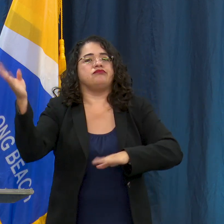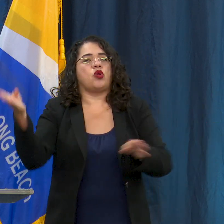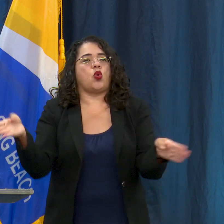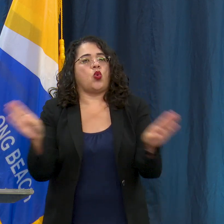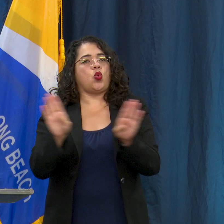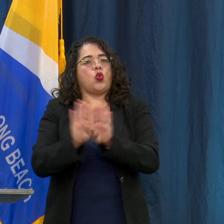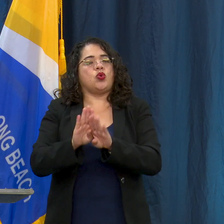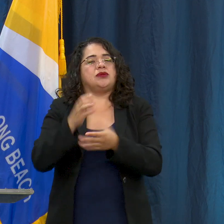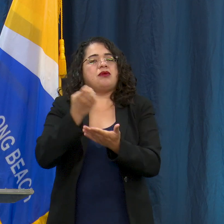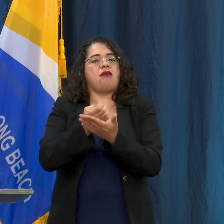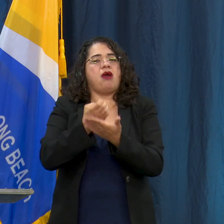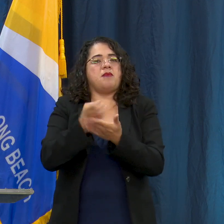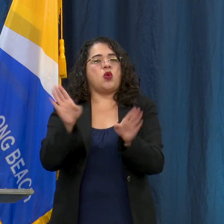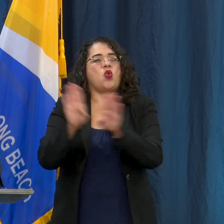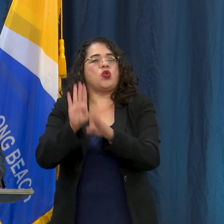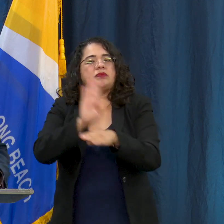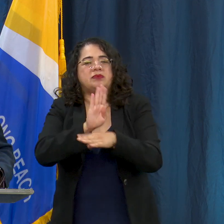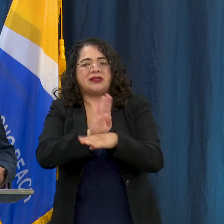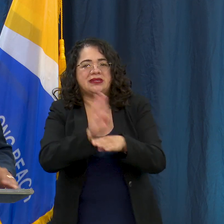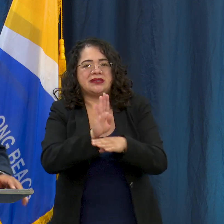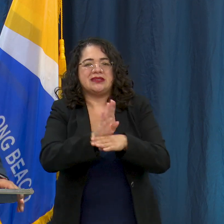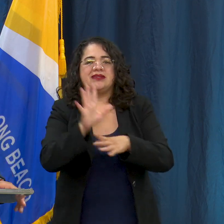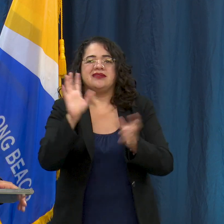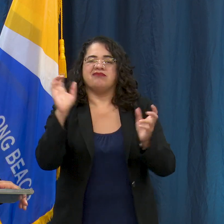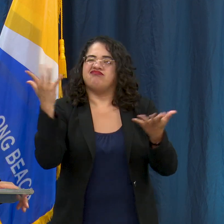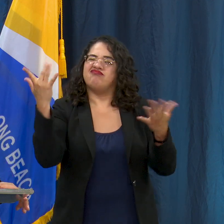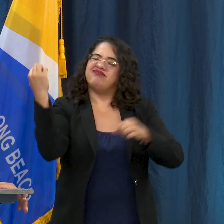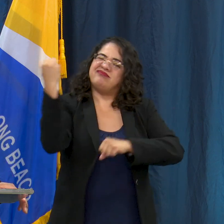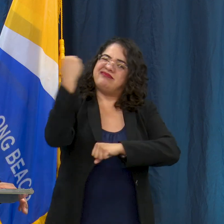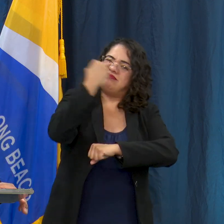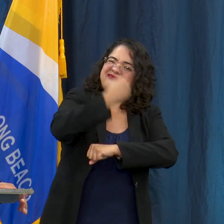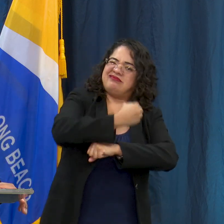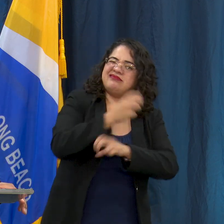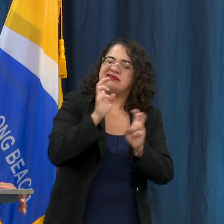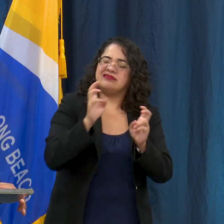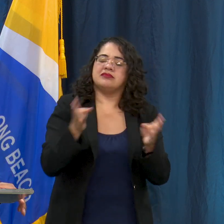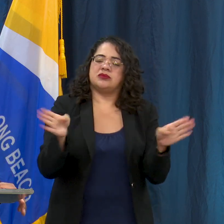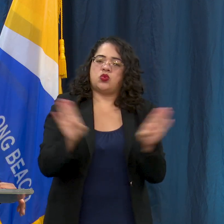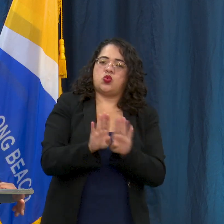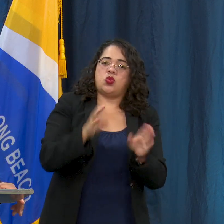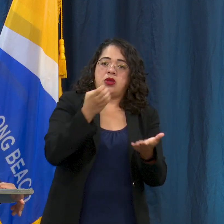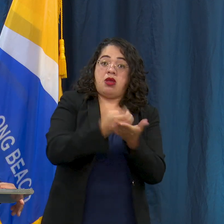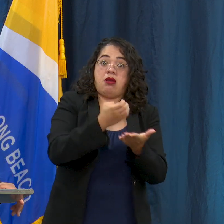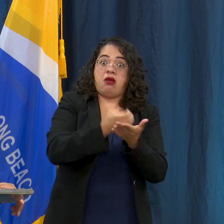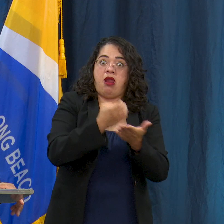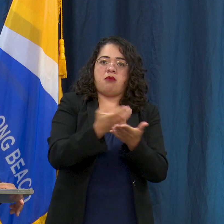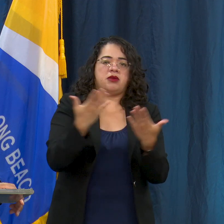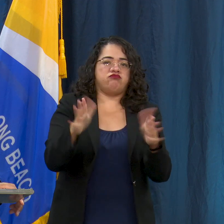California. We know that the economic shutdown that happened here locally and